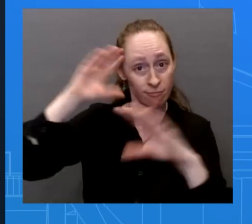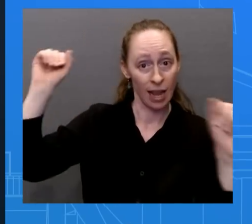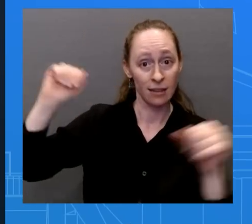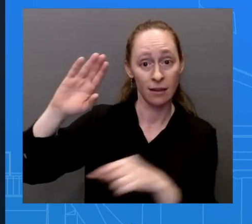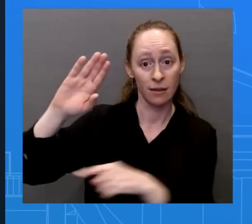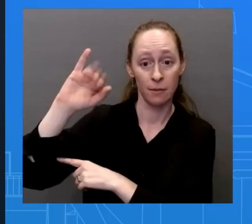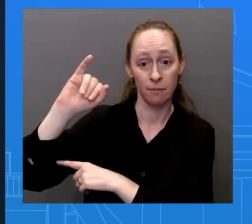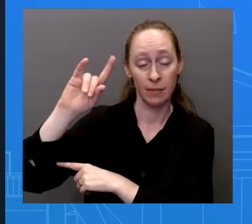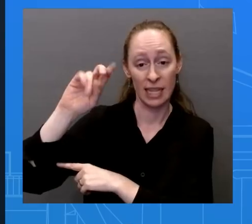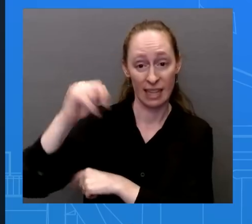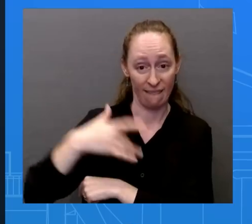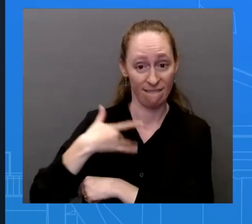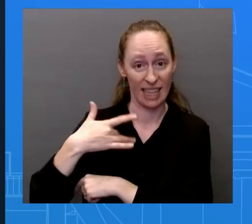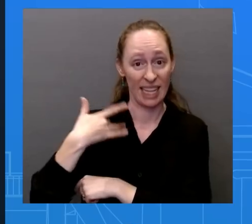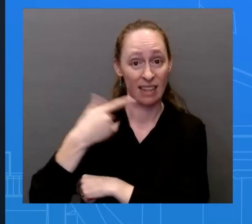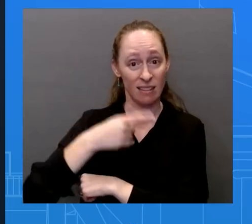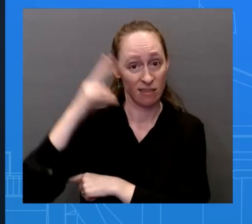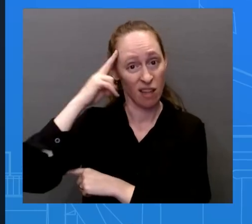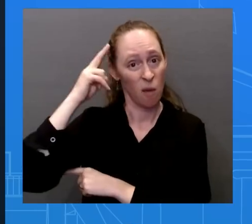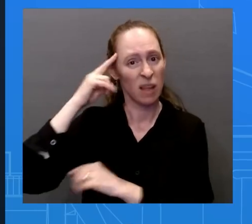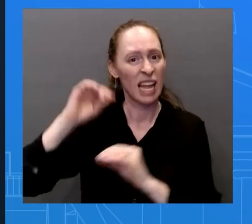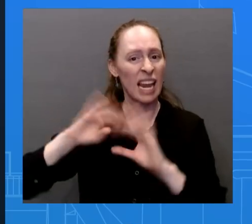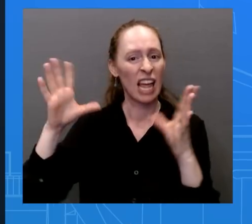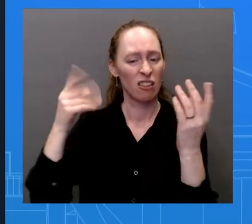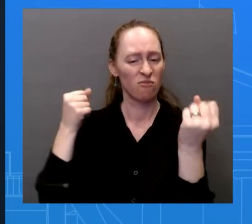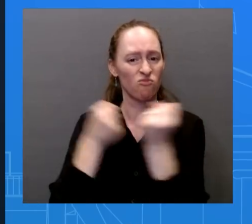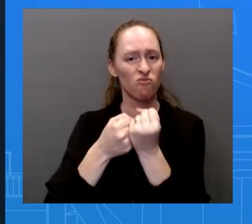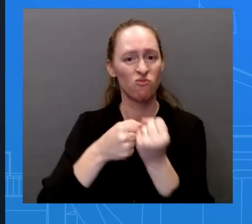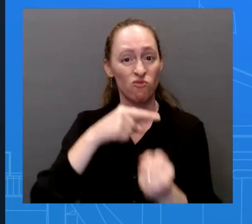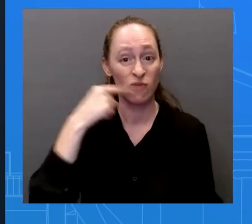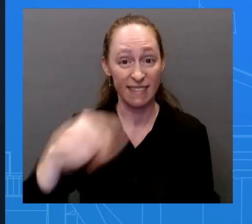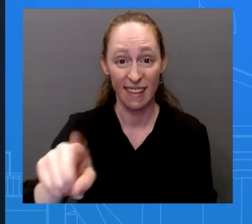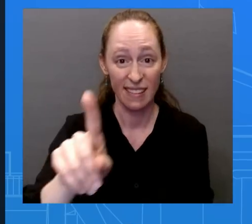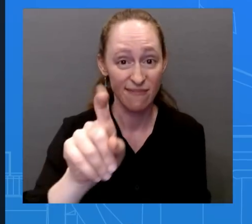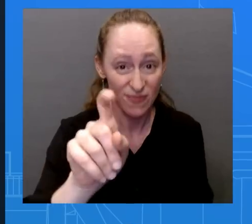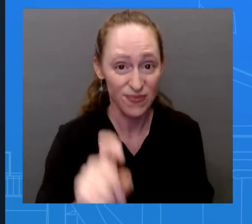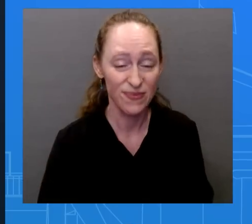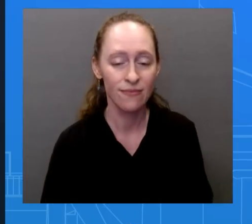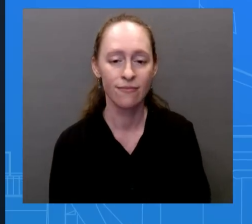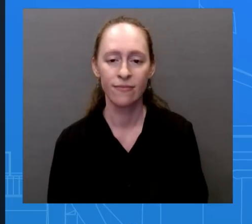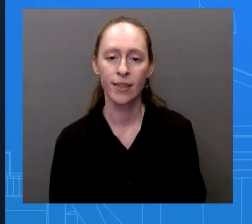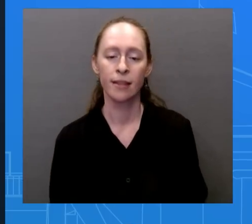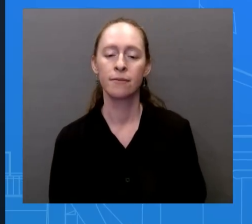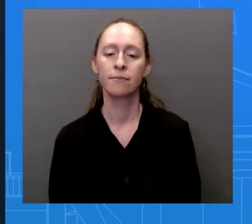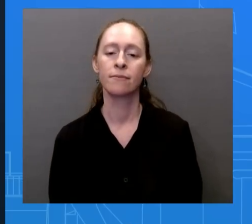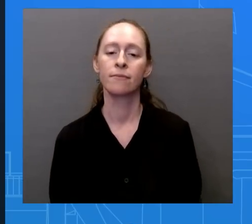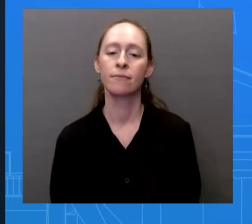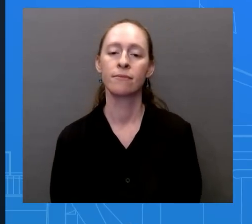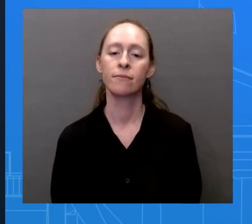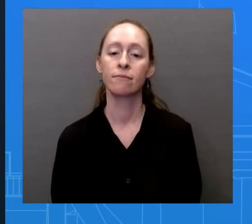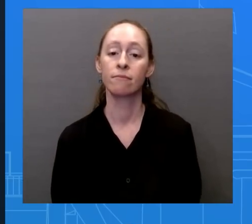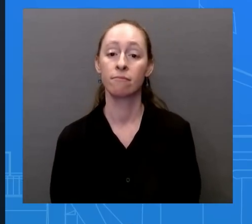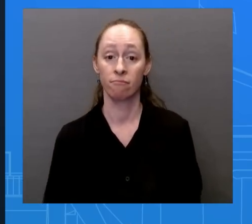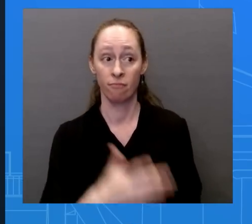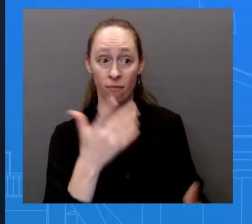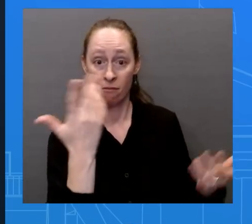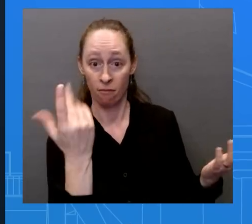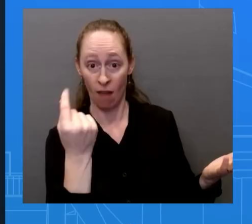by the decision that OPEC+ made last week, they certainly are aligning themselves with Russia. And right now, this is not a time